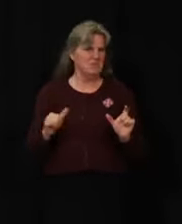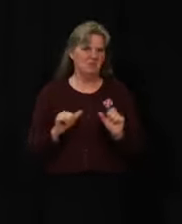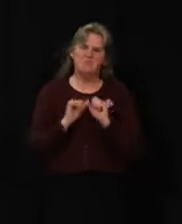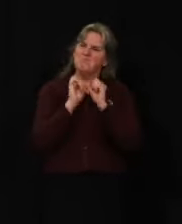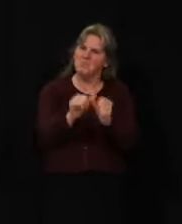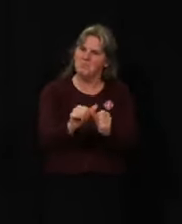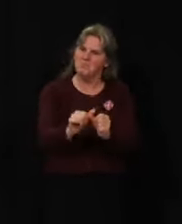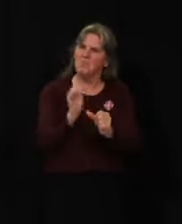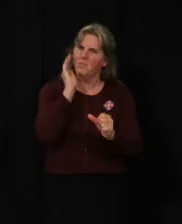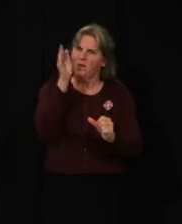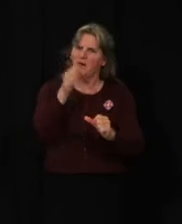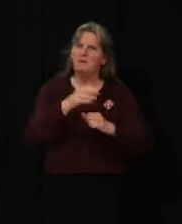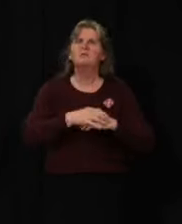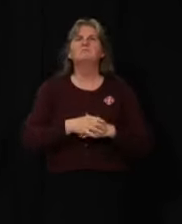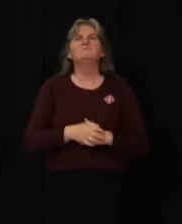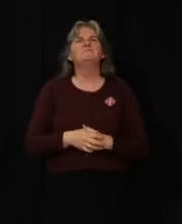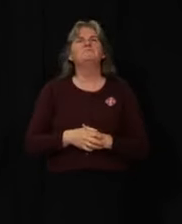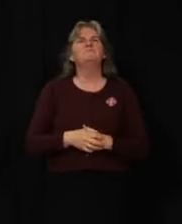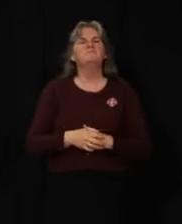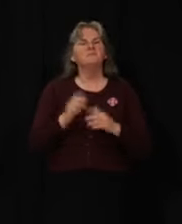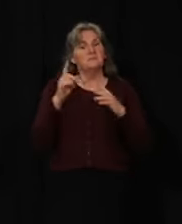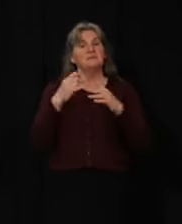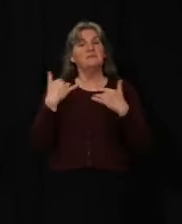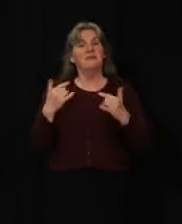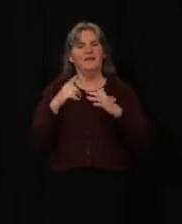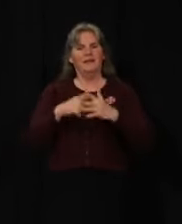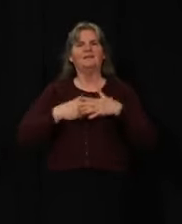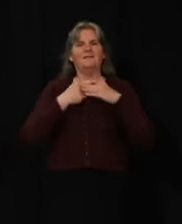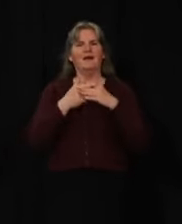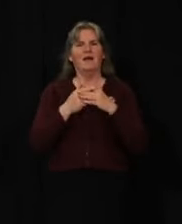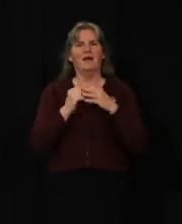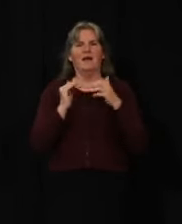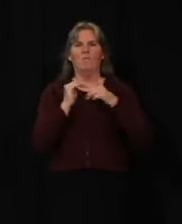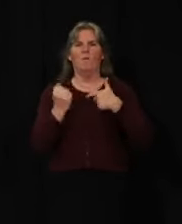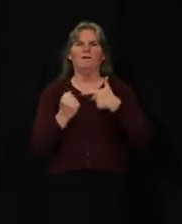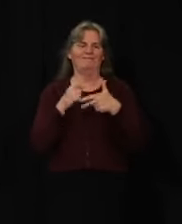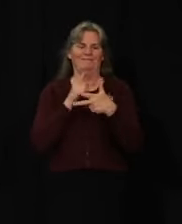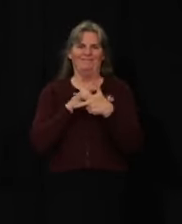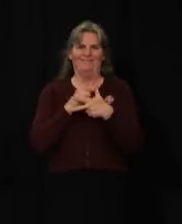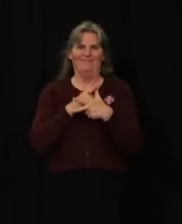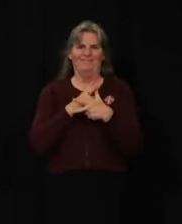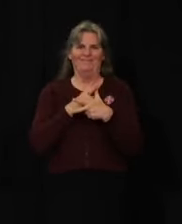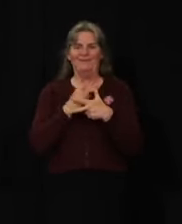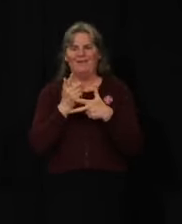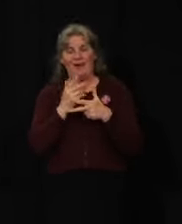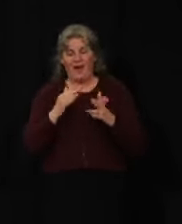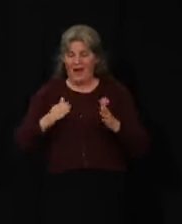Today, we begin phase one. Like any path, we are on our